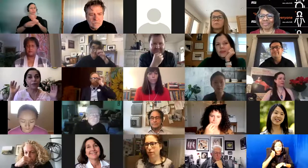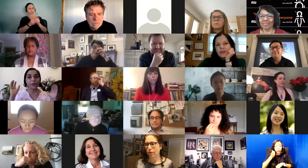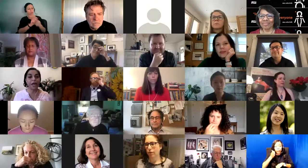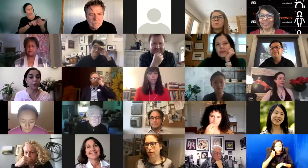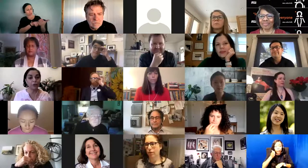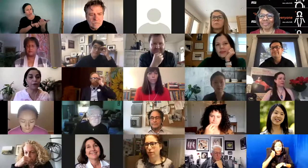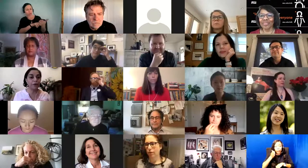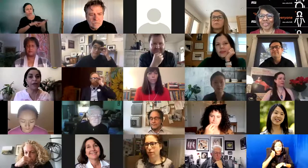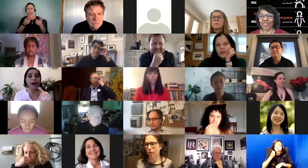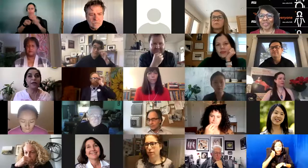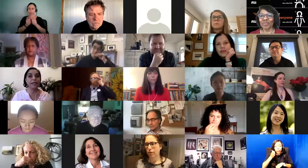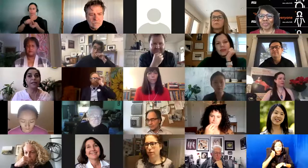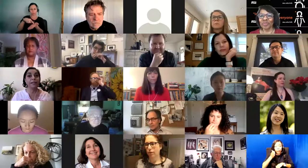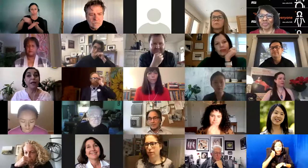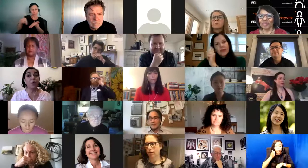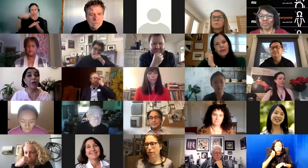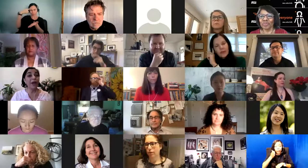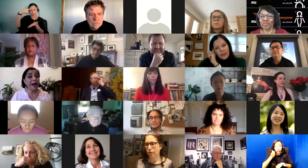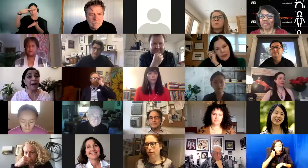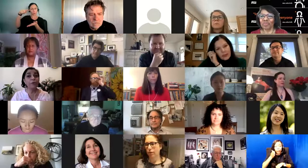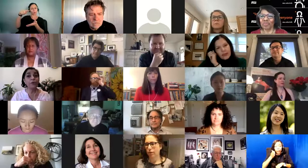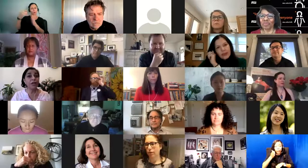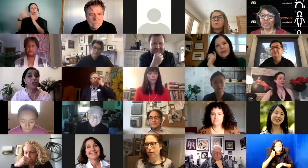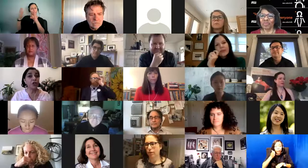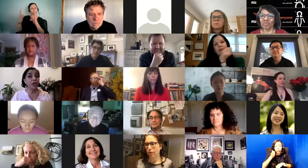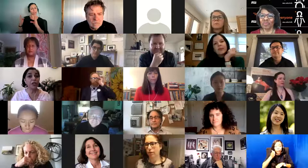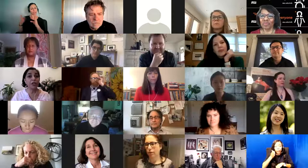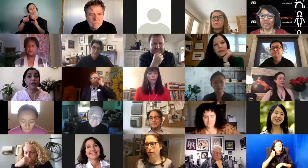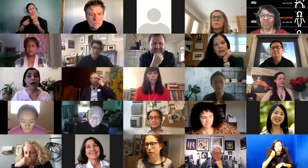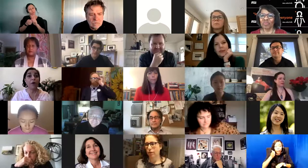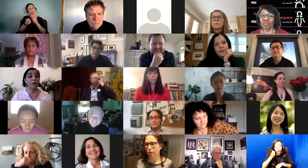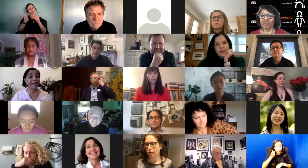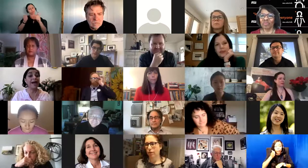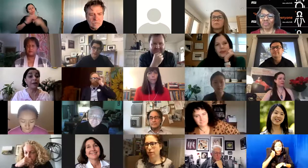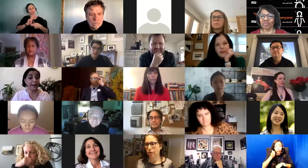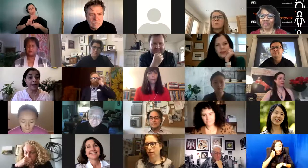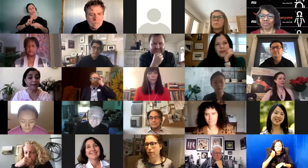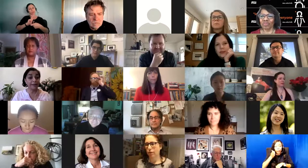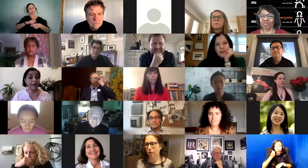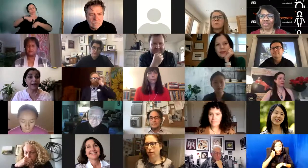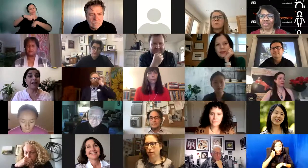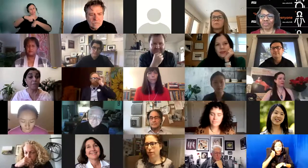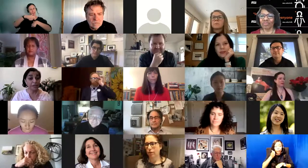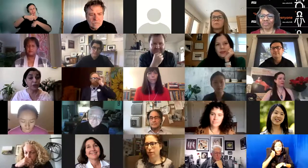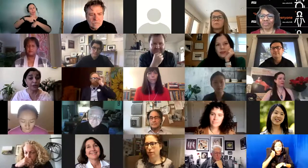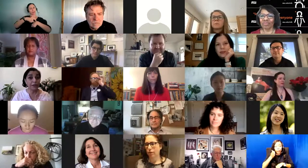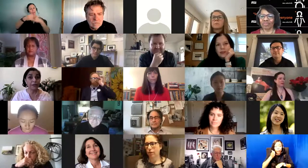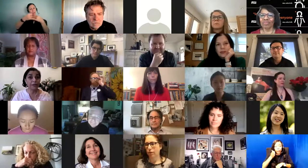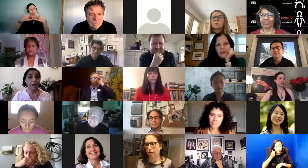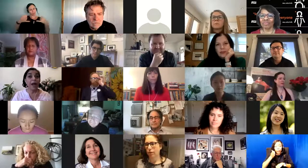schedule for the artists. We have to start changing our timelines and metrics